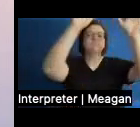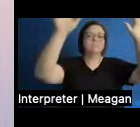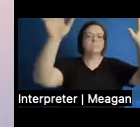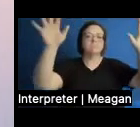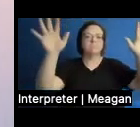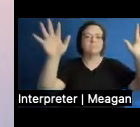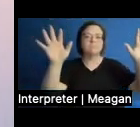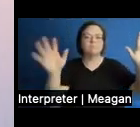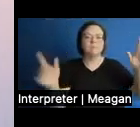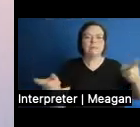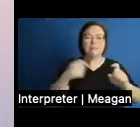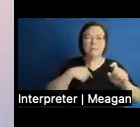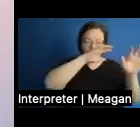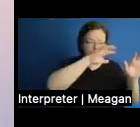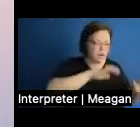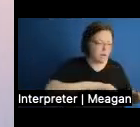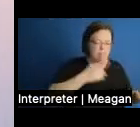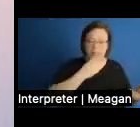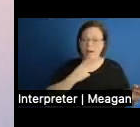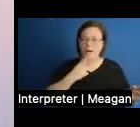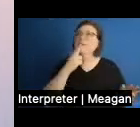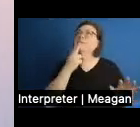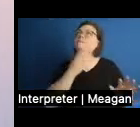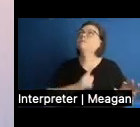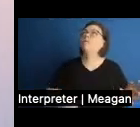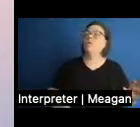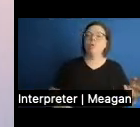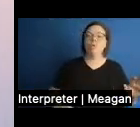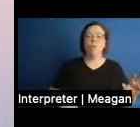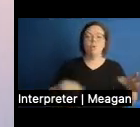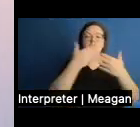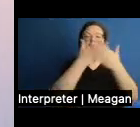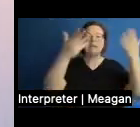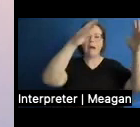Give me rain or give me honey, dear lord. The sky has given us no water this year.